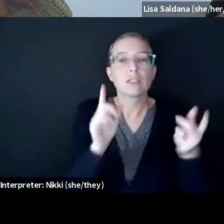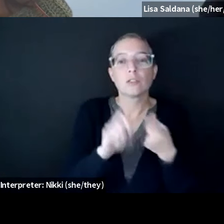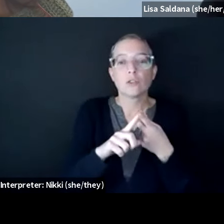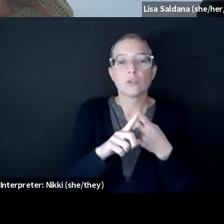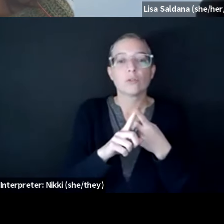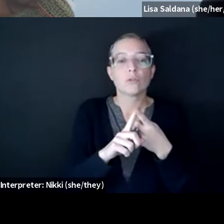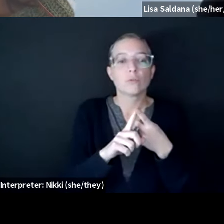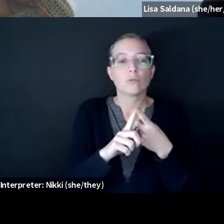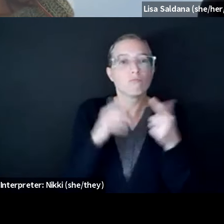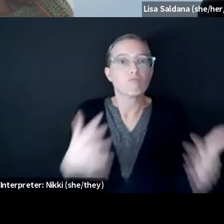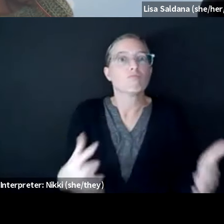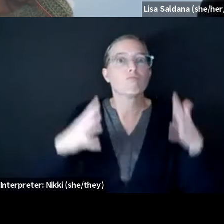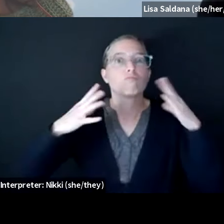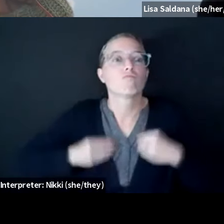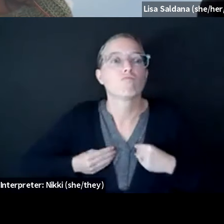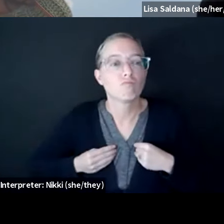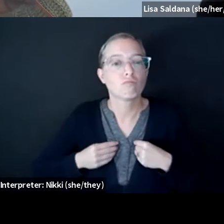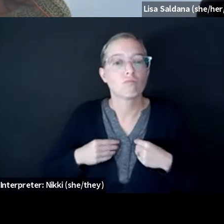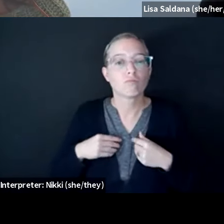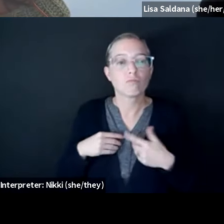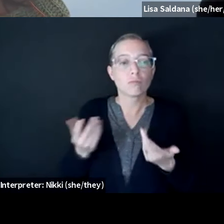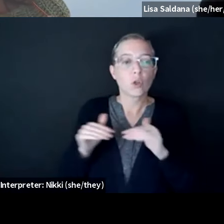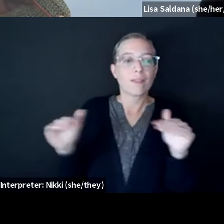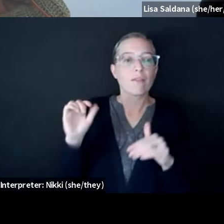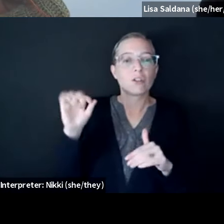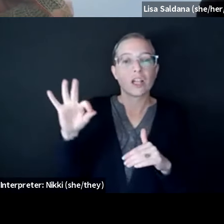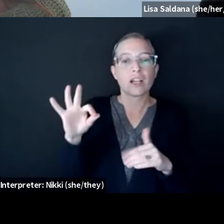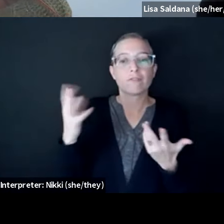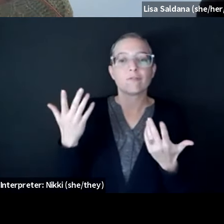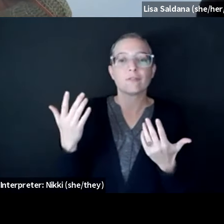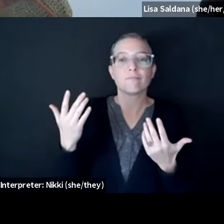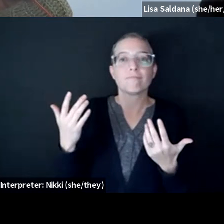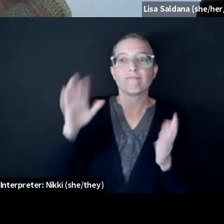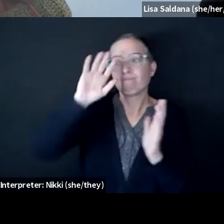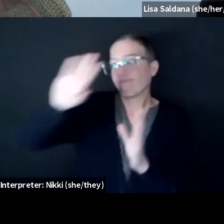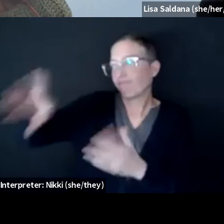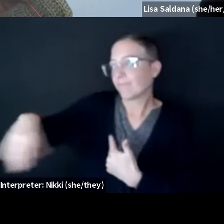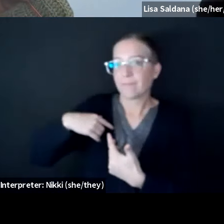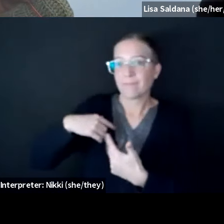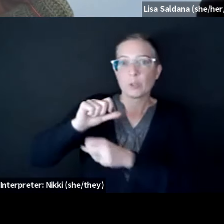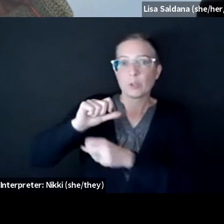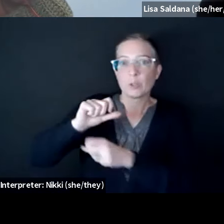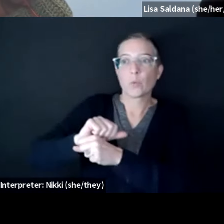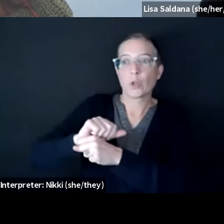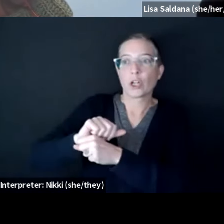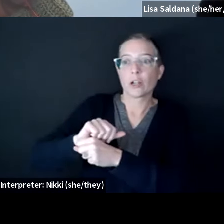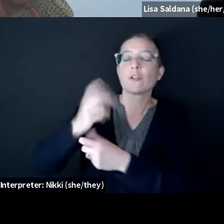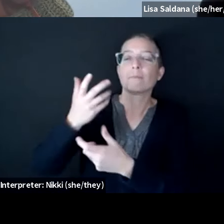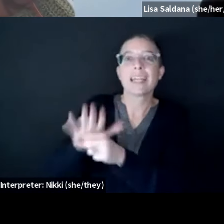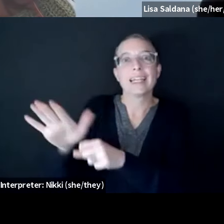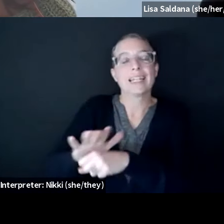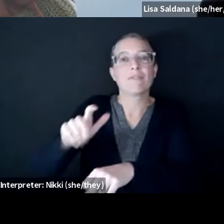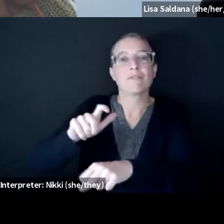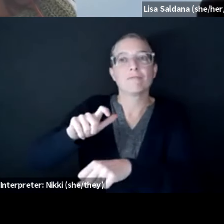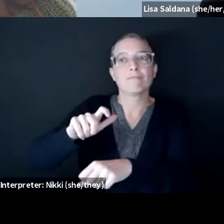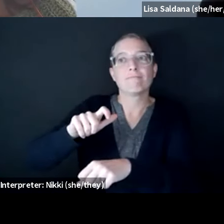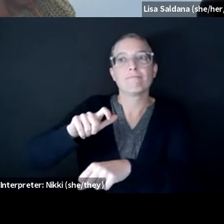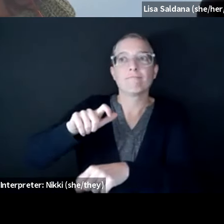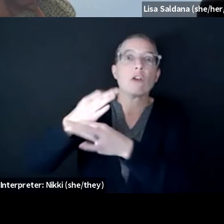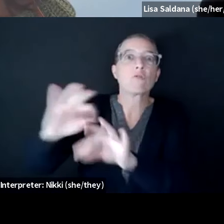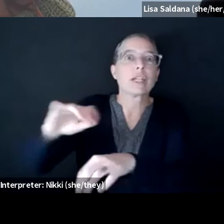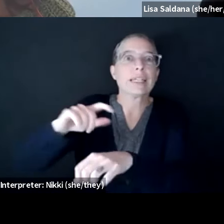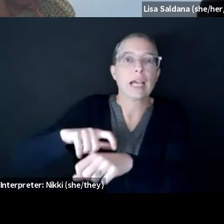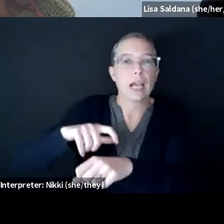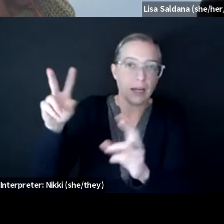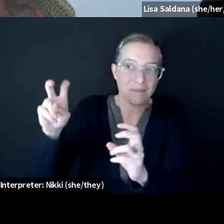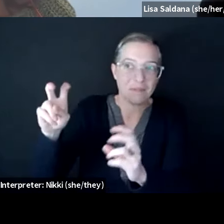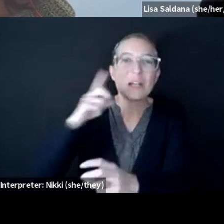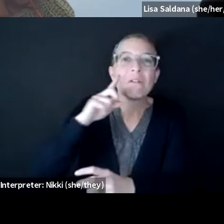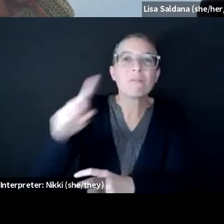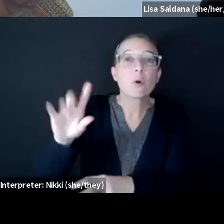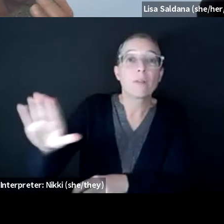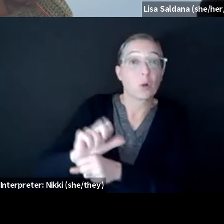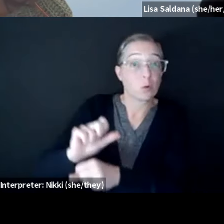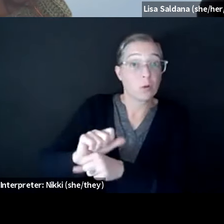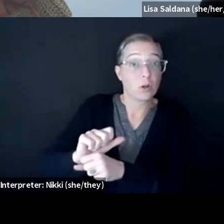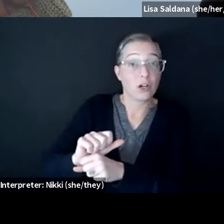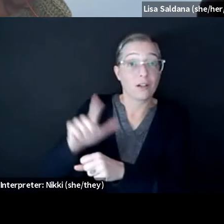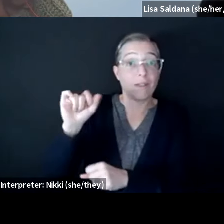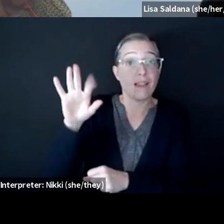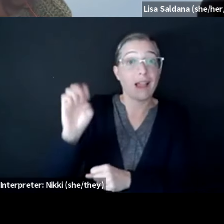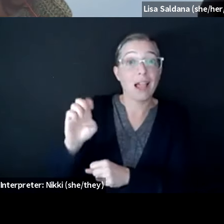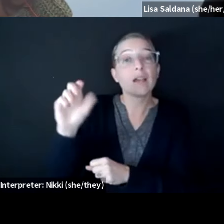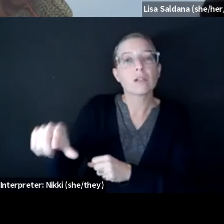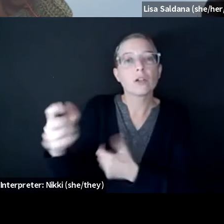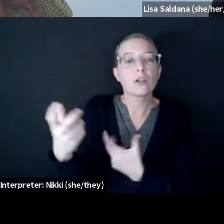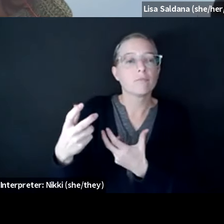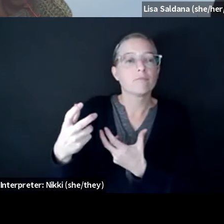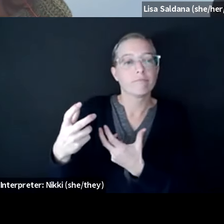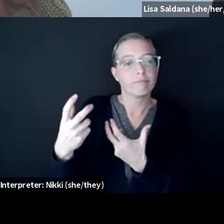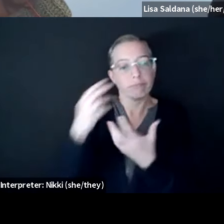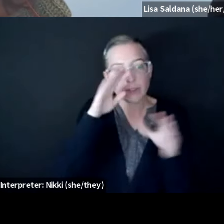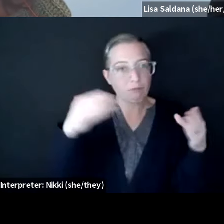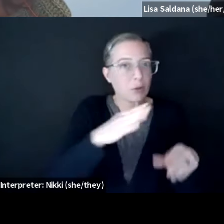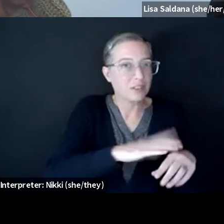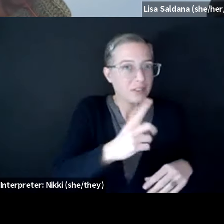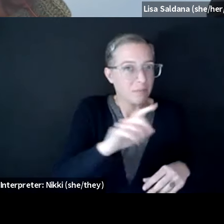Michelle Chui: level of slack in their work life, to be able to you know, do something extra beyond their their current work and so that's one of the areas in which we're really looking at, to see how much that impacts, the success of the intervention.